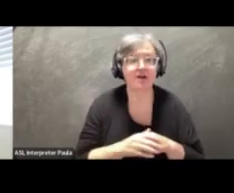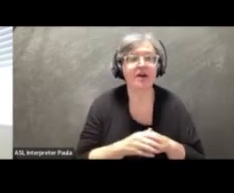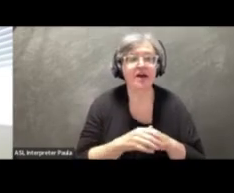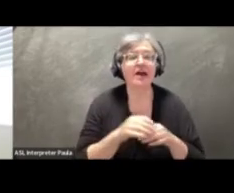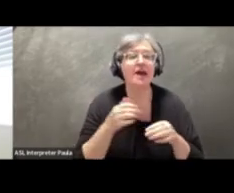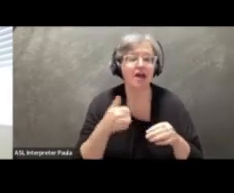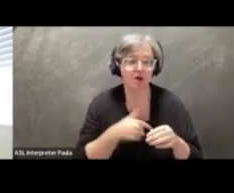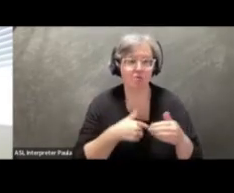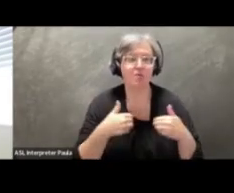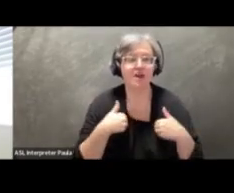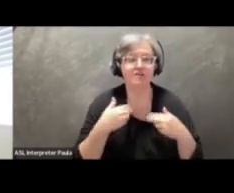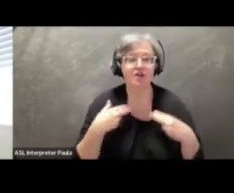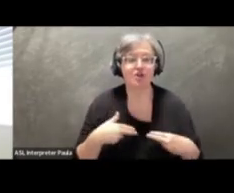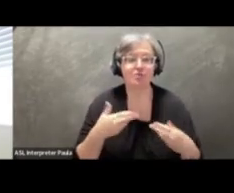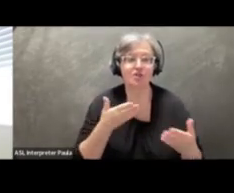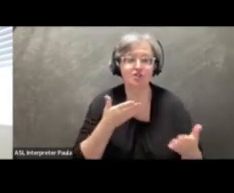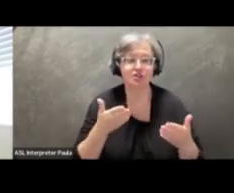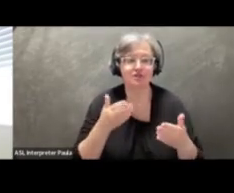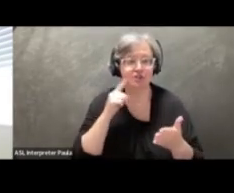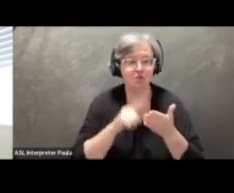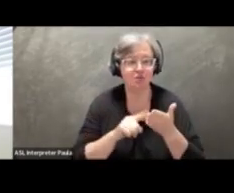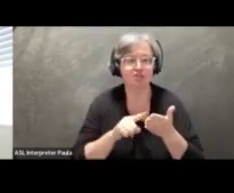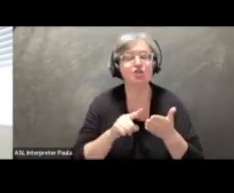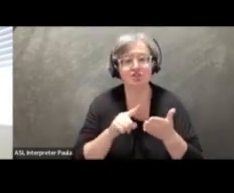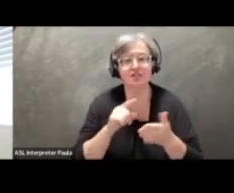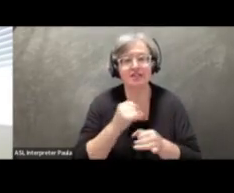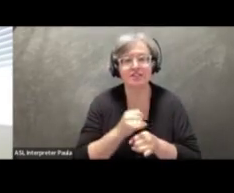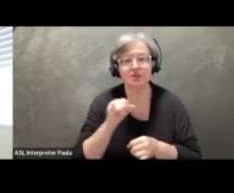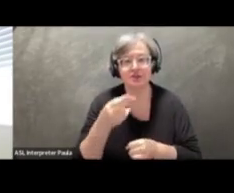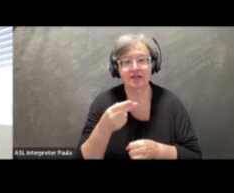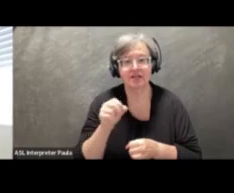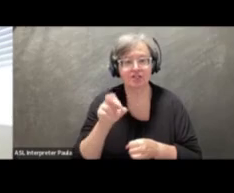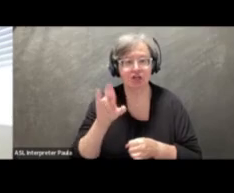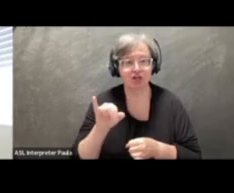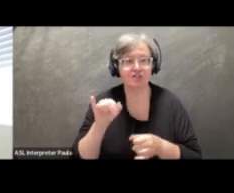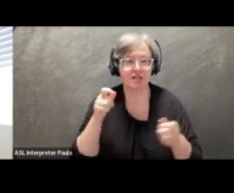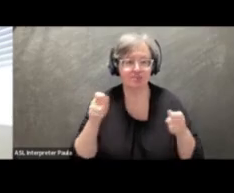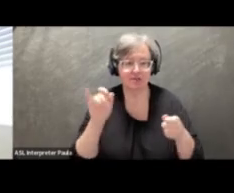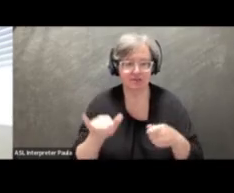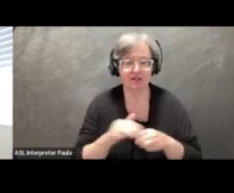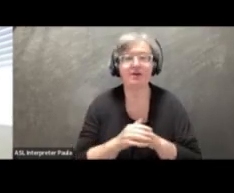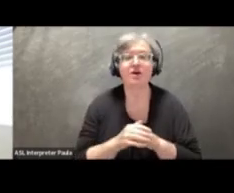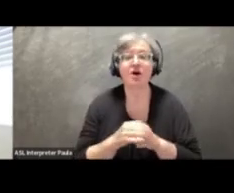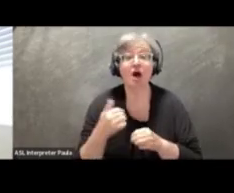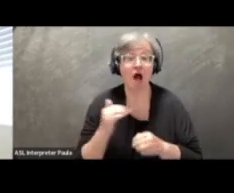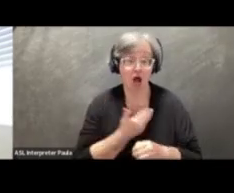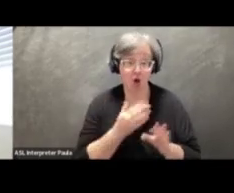Research Institute. Our webinars are always free and open to the public. So, tell your friends,